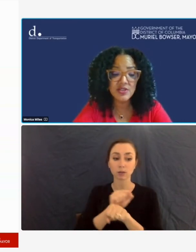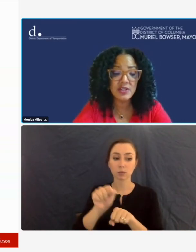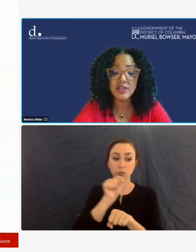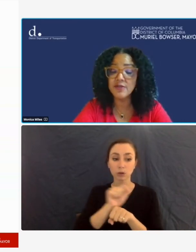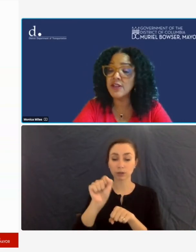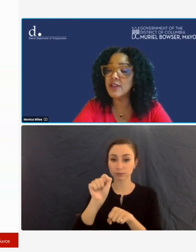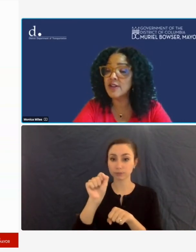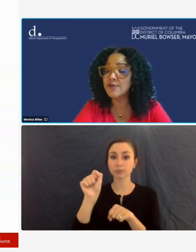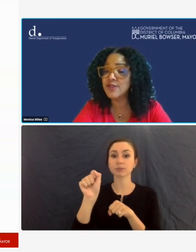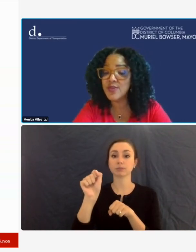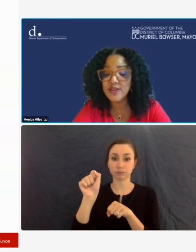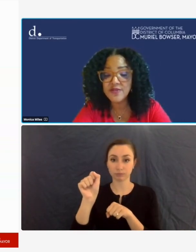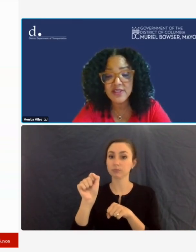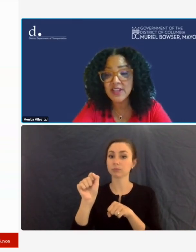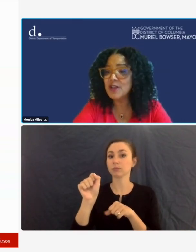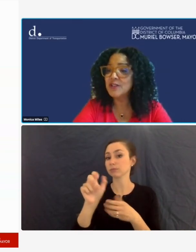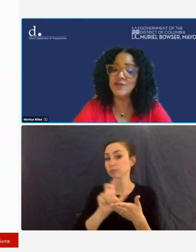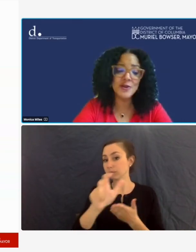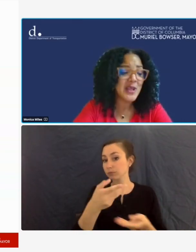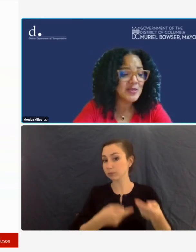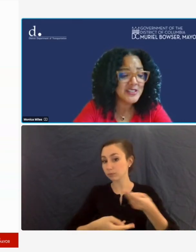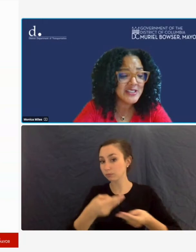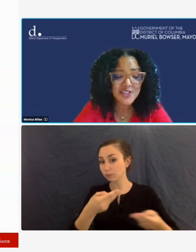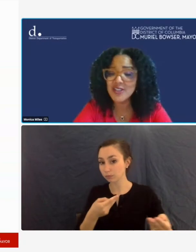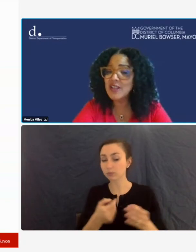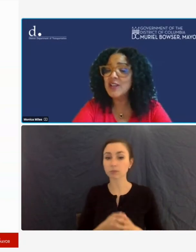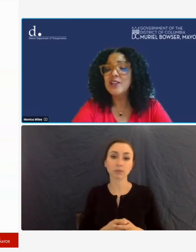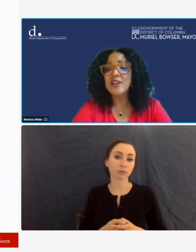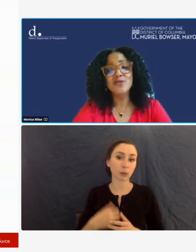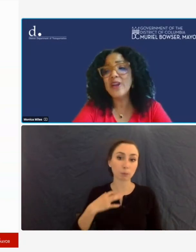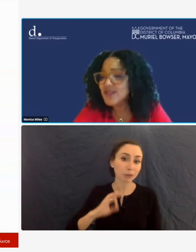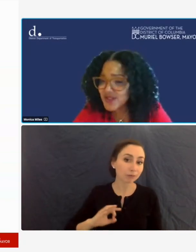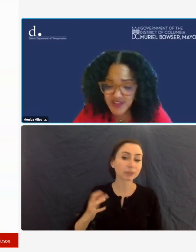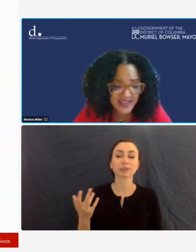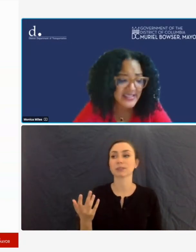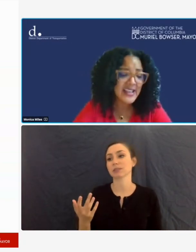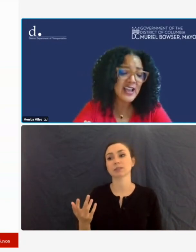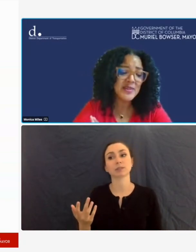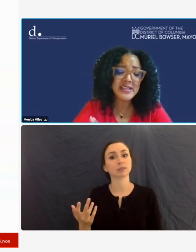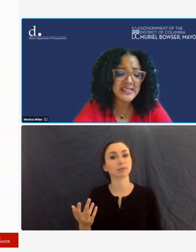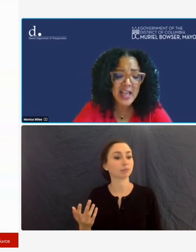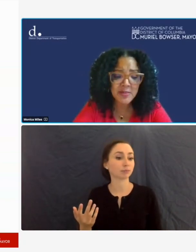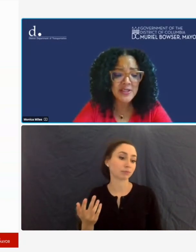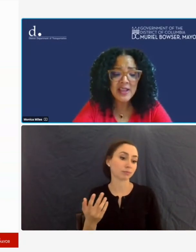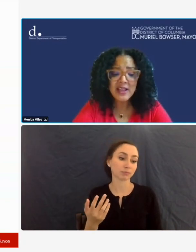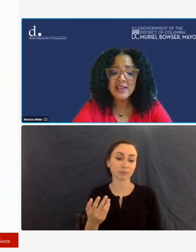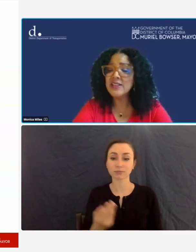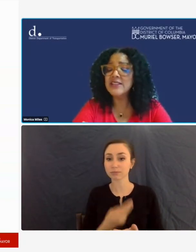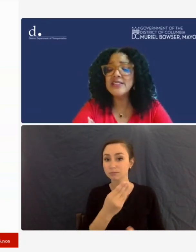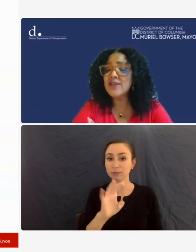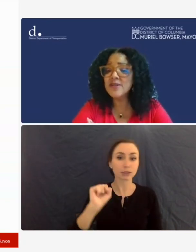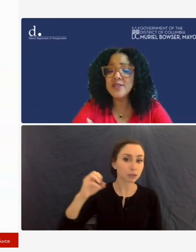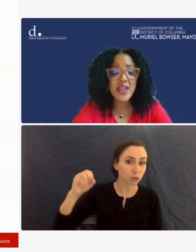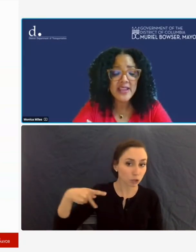to look at any kind of fringe benefits deferred compensation directives fees esops severance pay